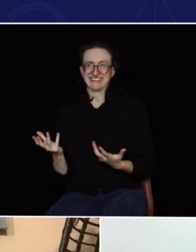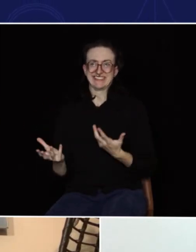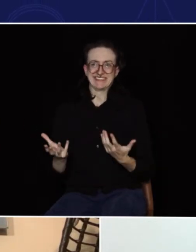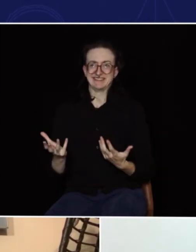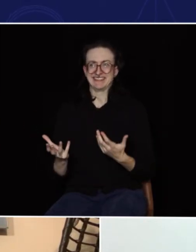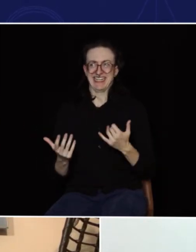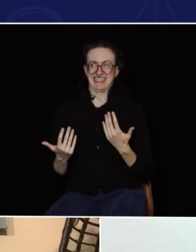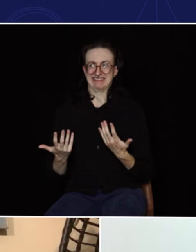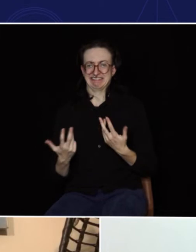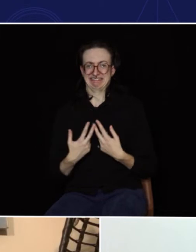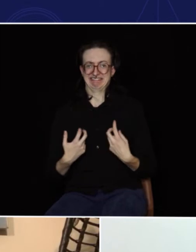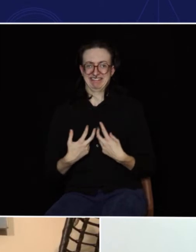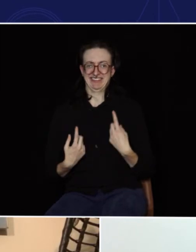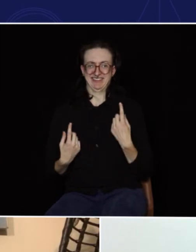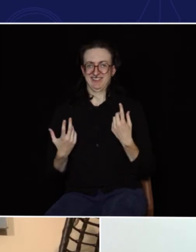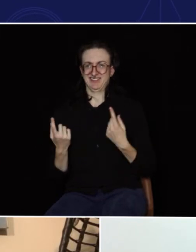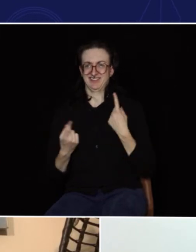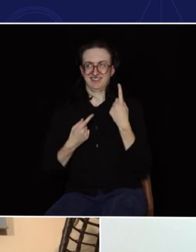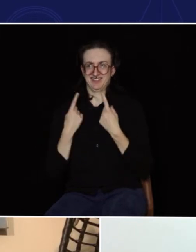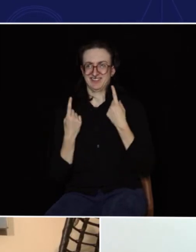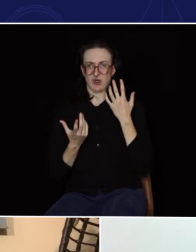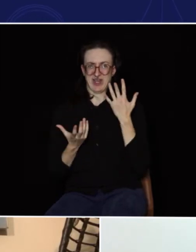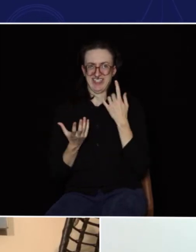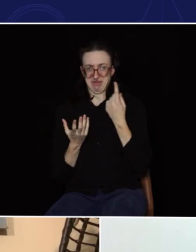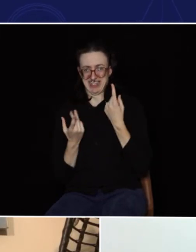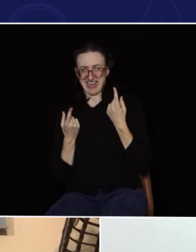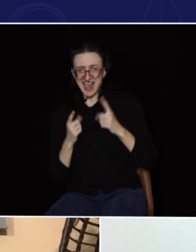“Is something happening?” I’m like, did I do something wrong? Like, what’s up?